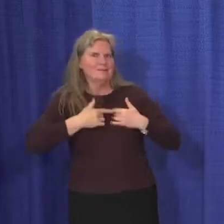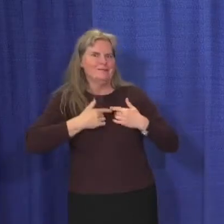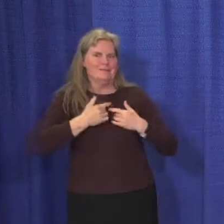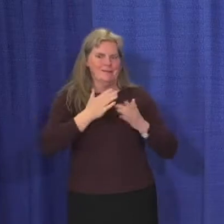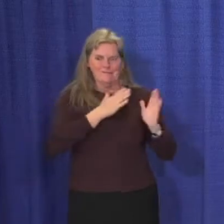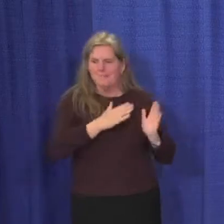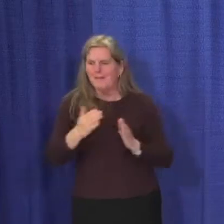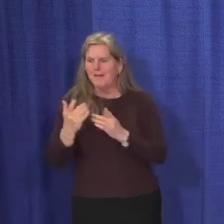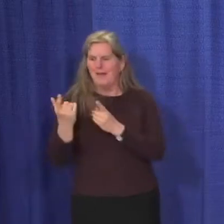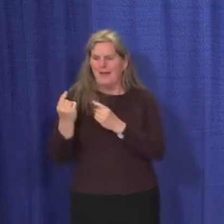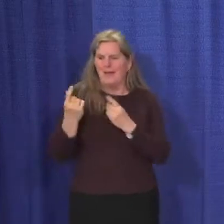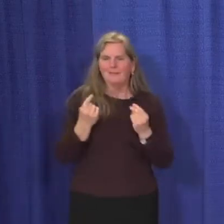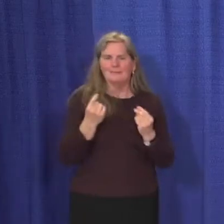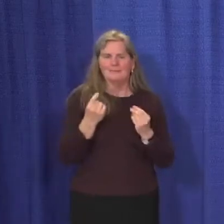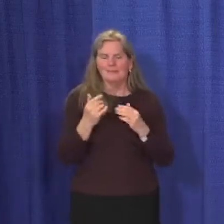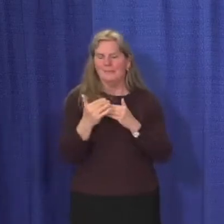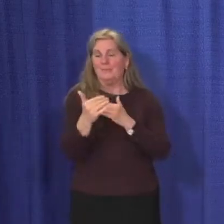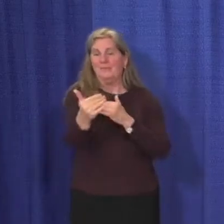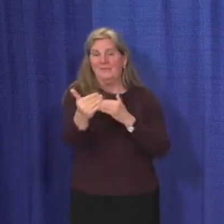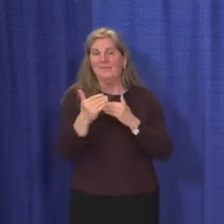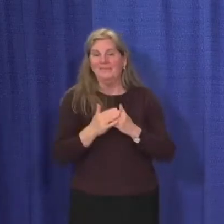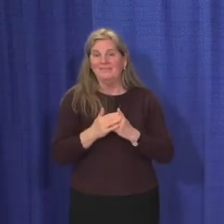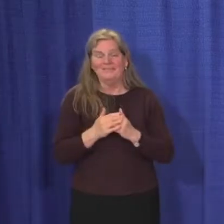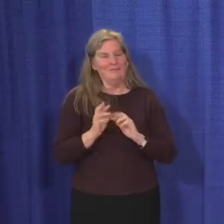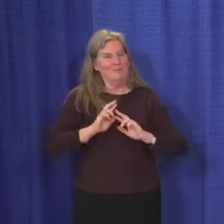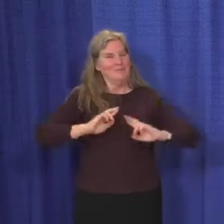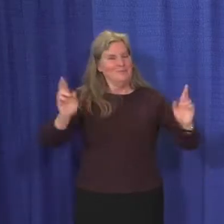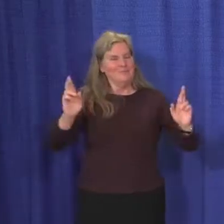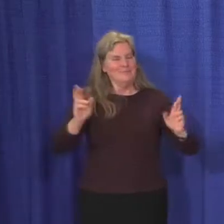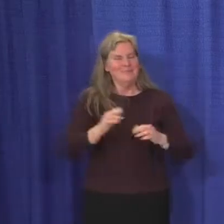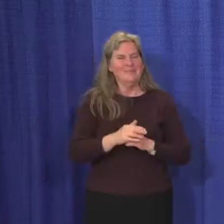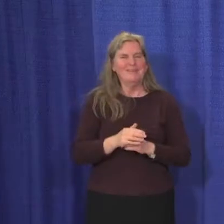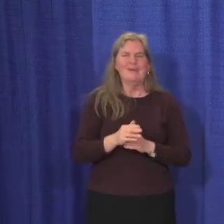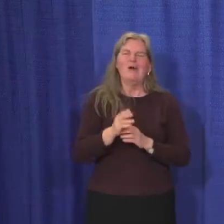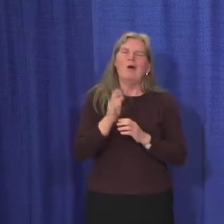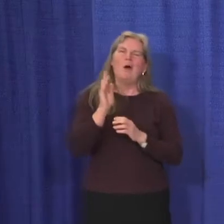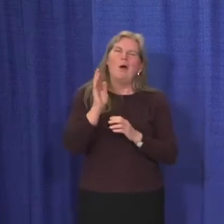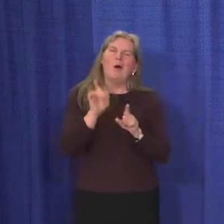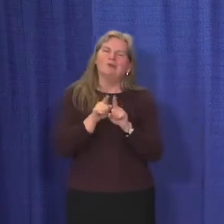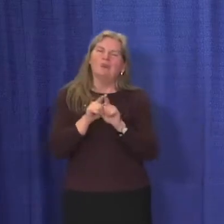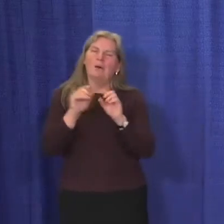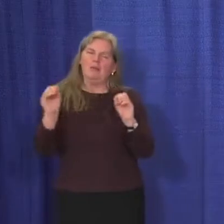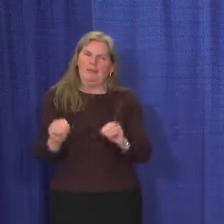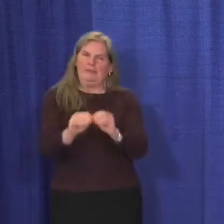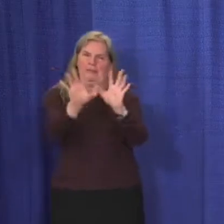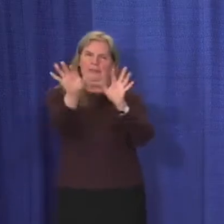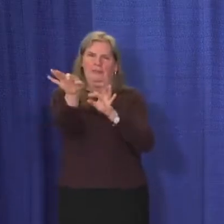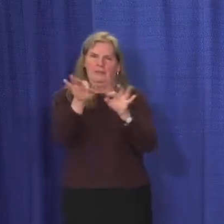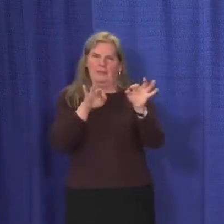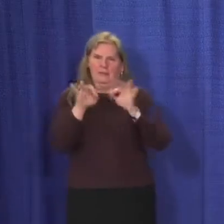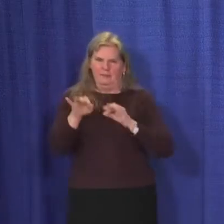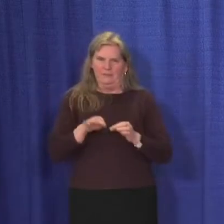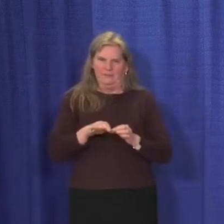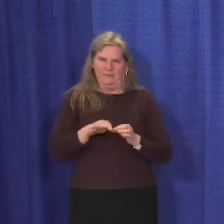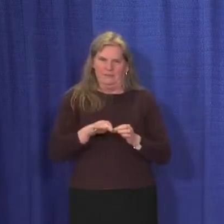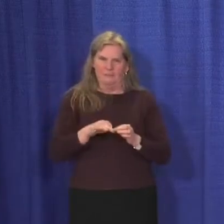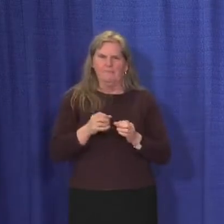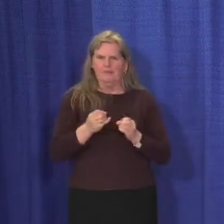plans with family and friends. I want to provide as much